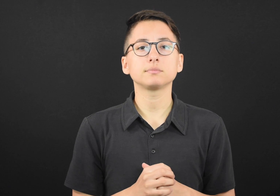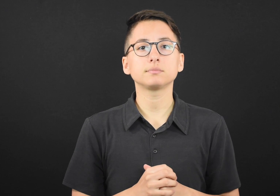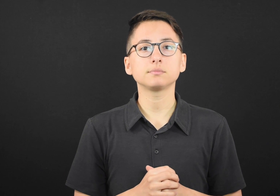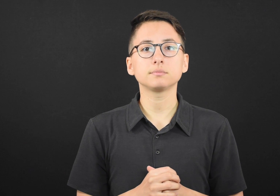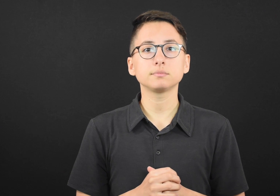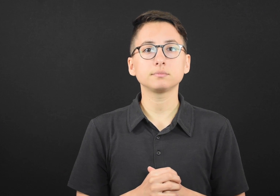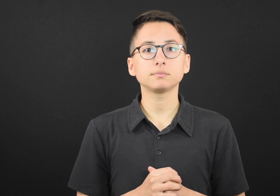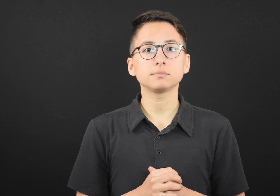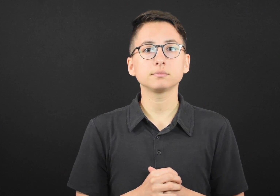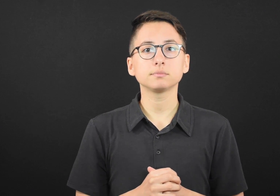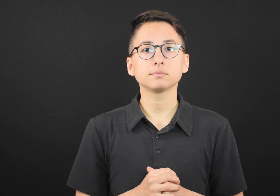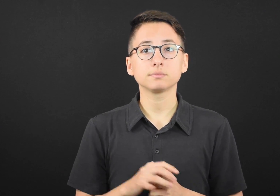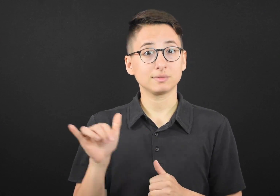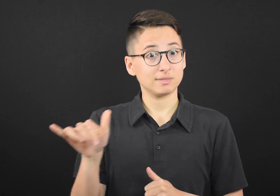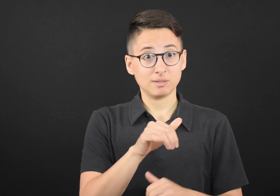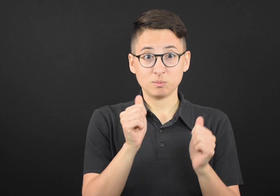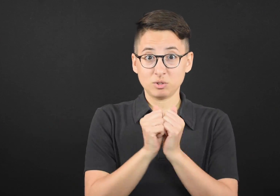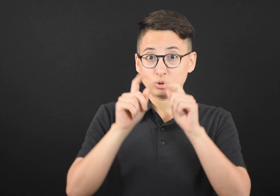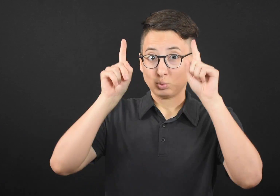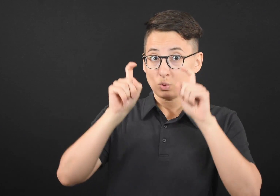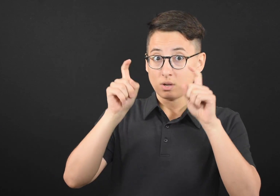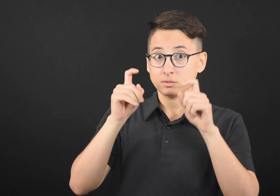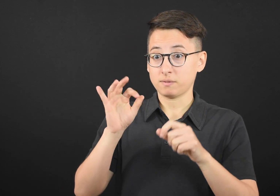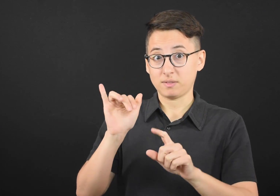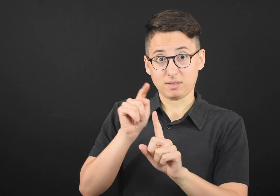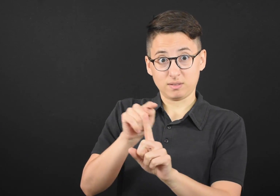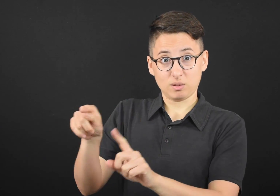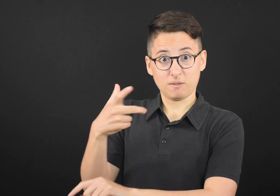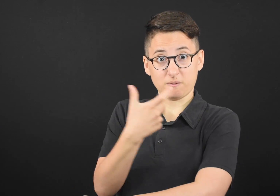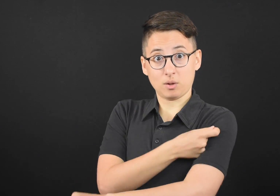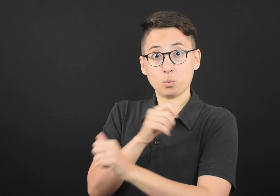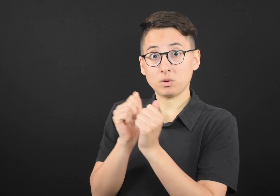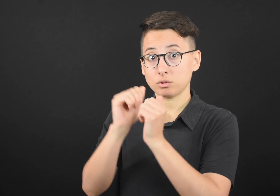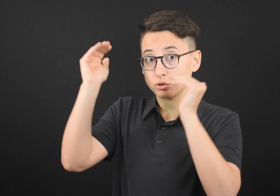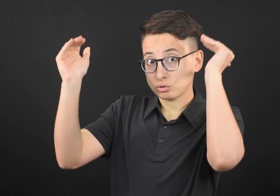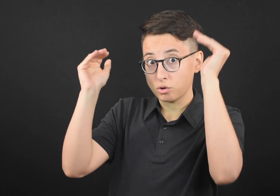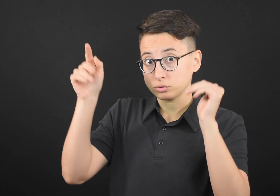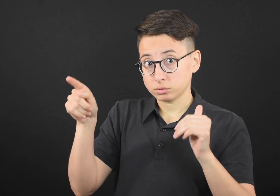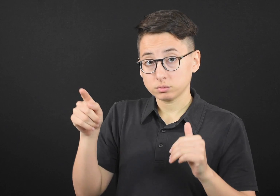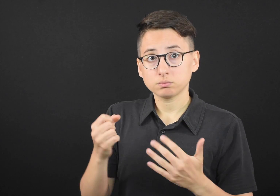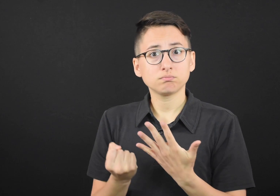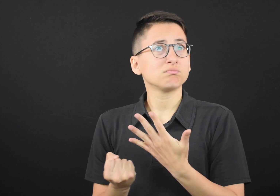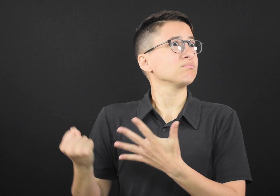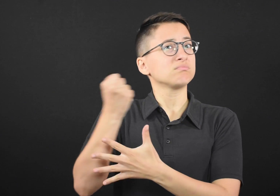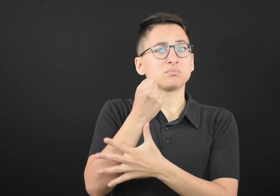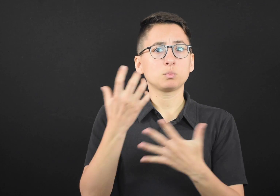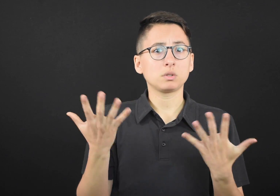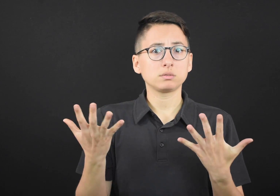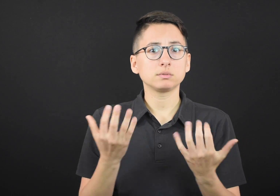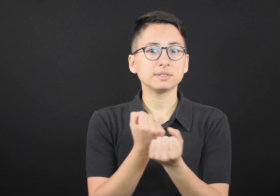As with the trials of these vaccines that have been conducted in adults , safety is a top priority and